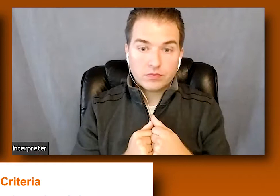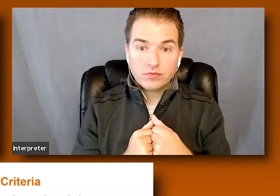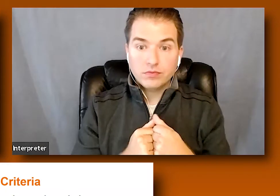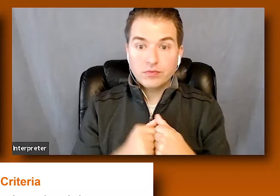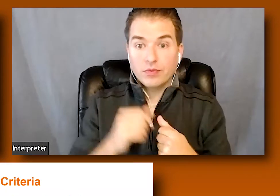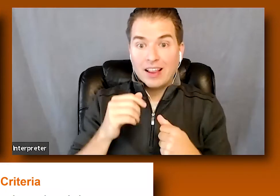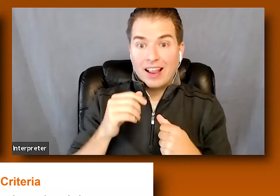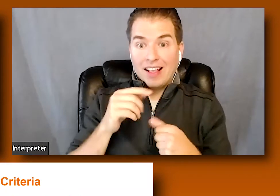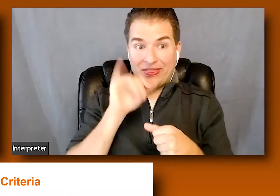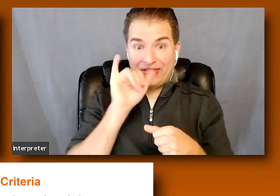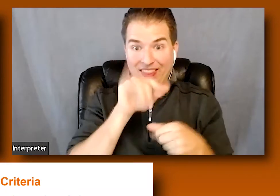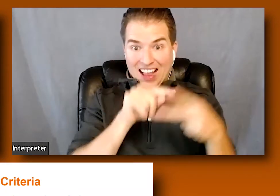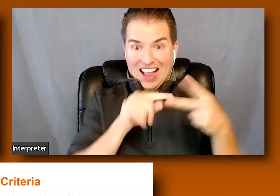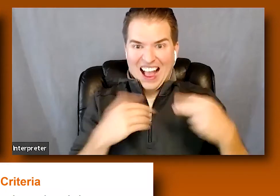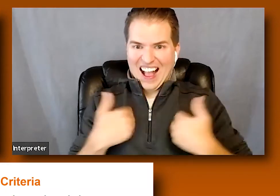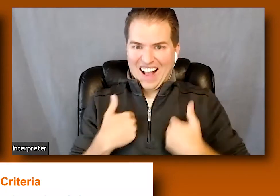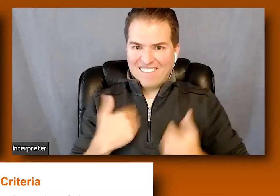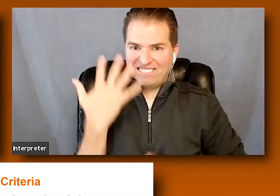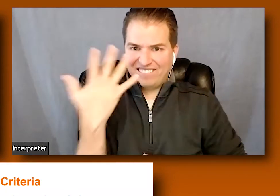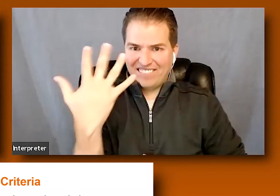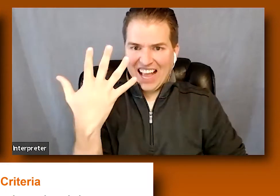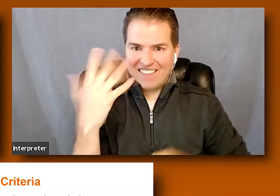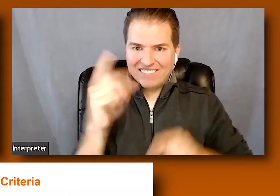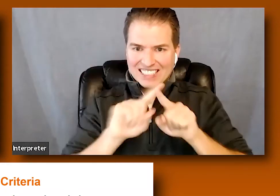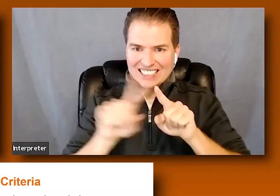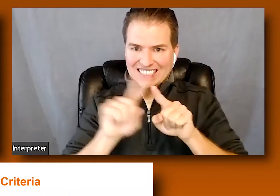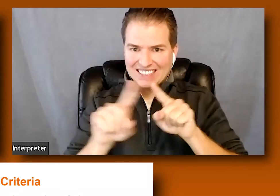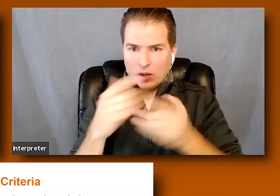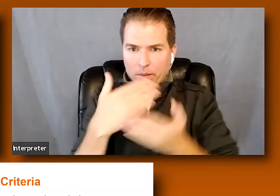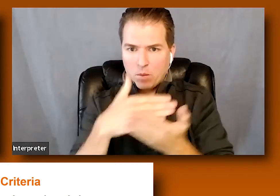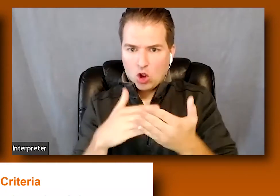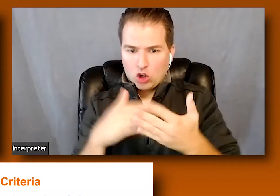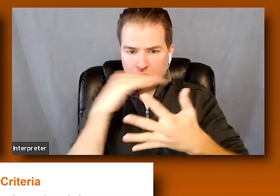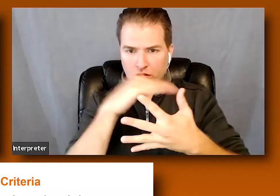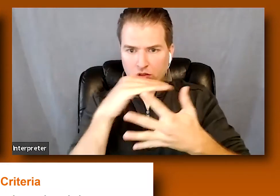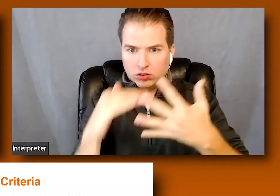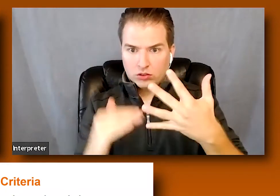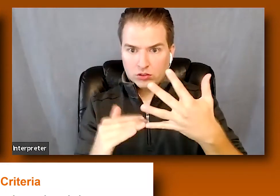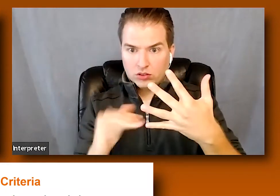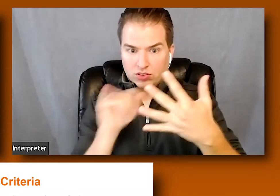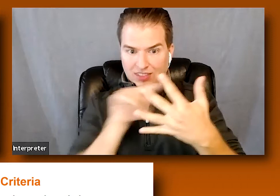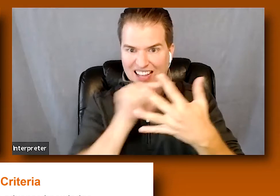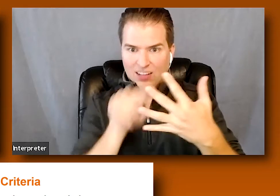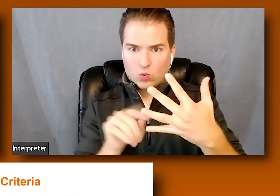There are 5 elements that are considered in the review for both of these criteria.